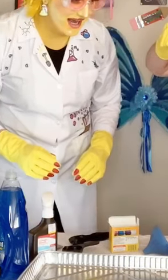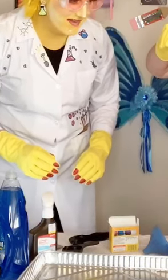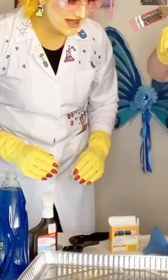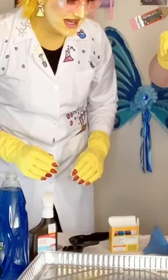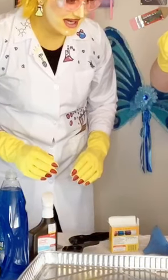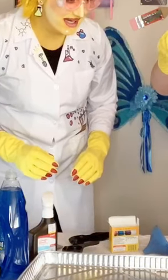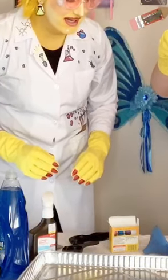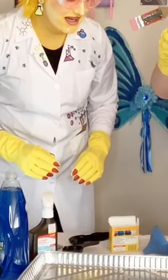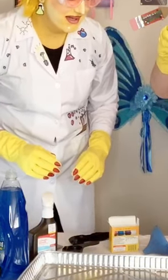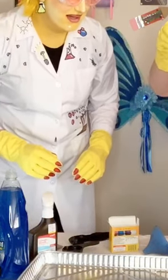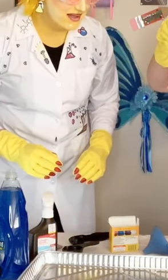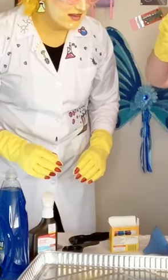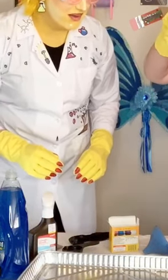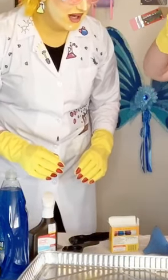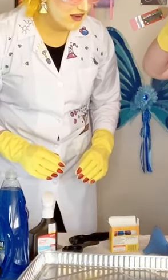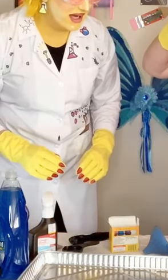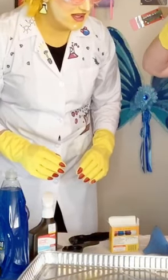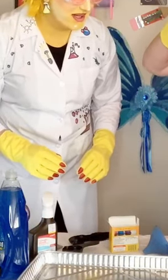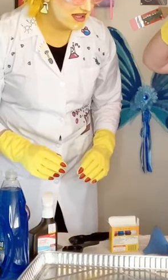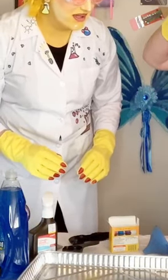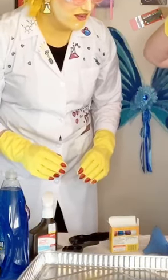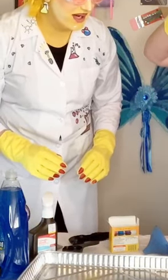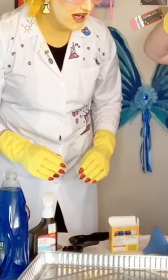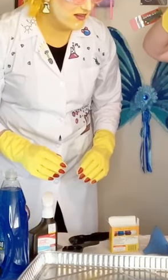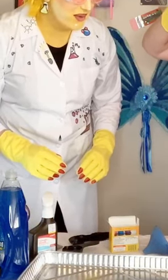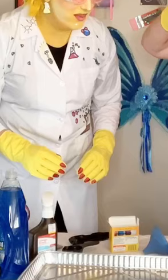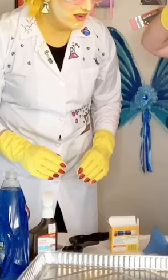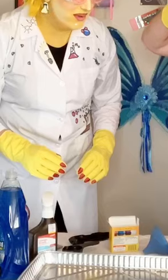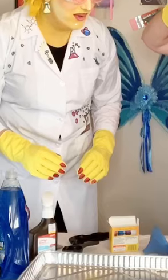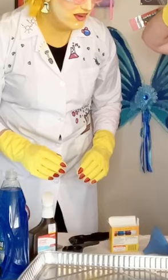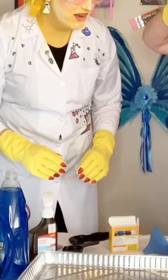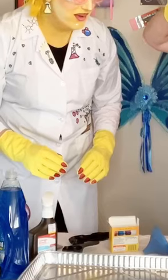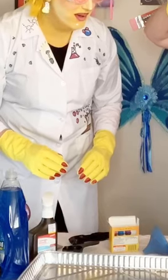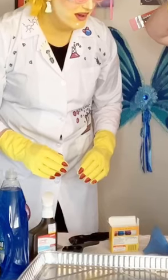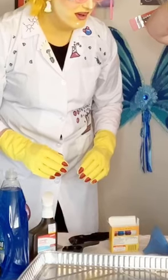I'm excited! Some Green, okay, so we got Green and Purple.